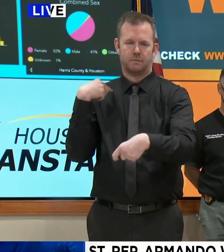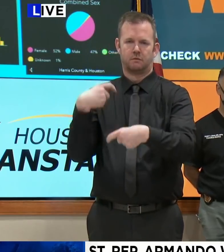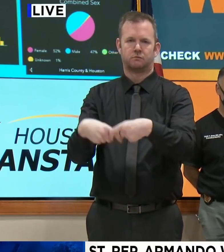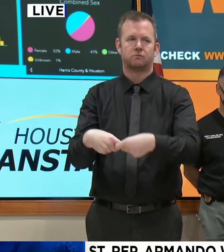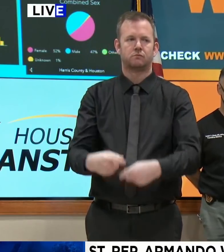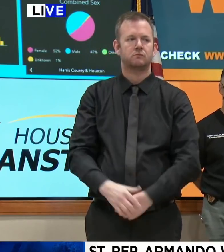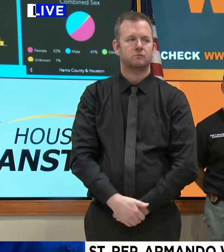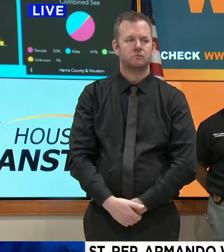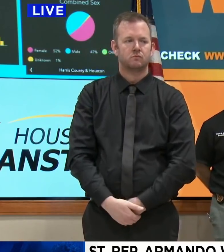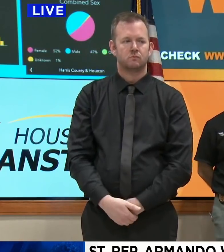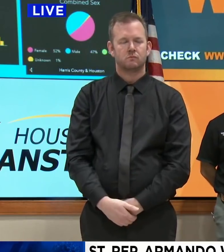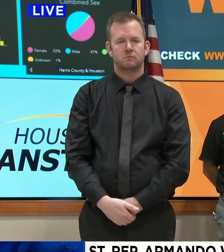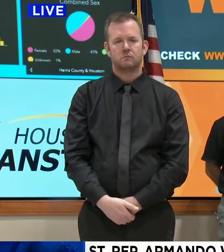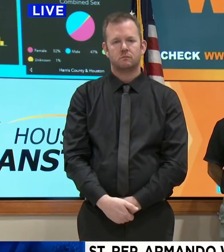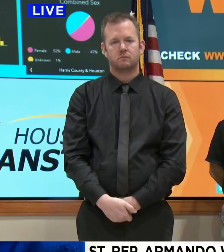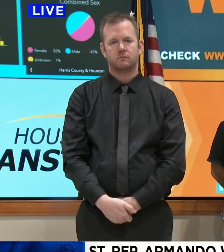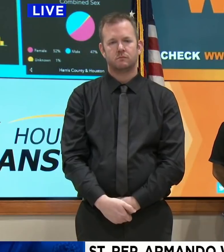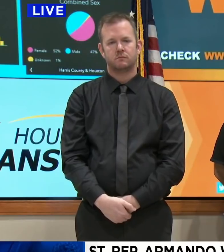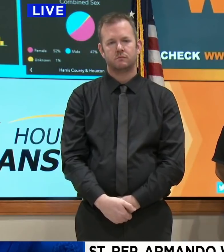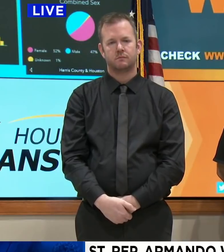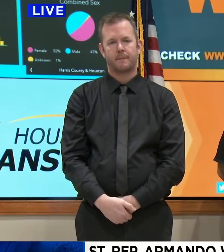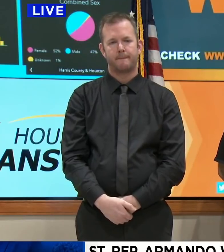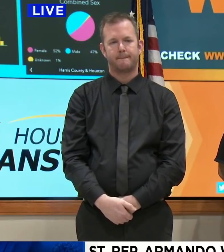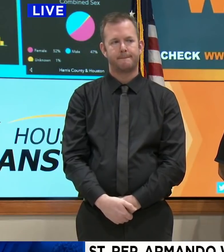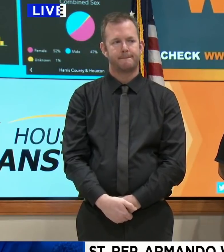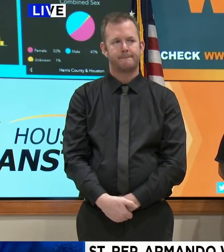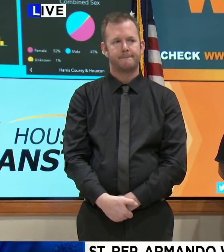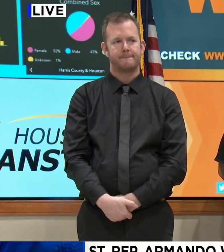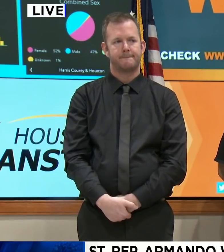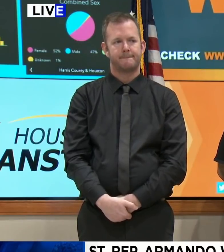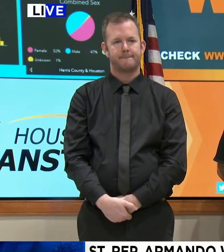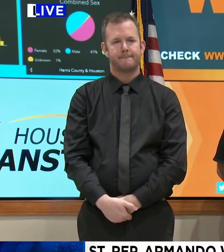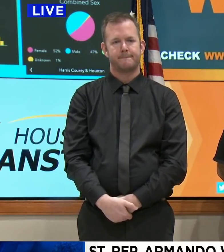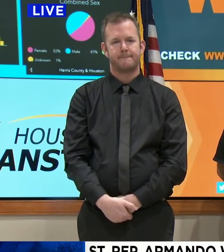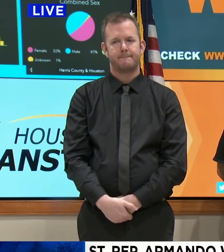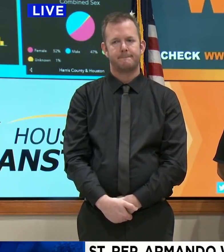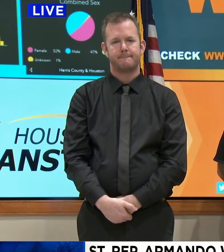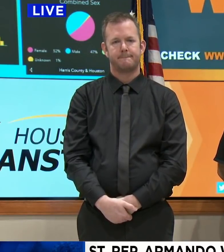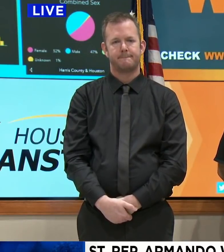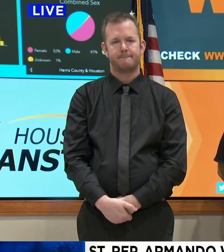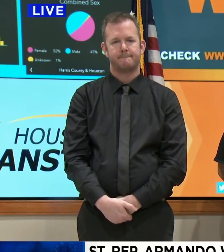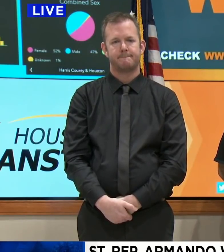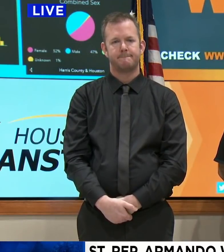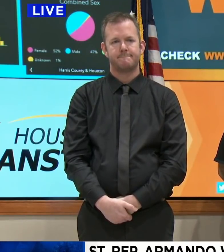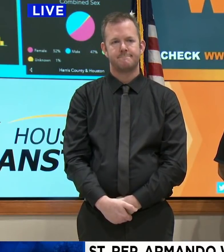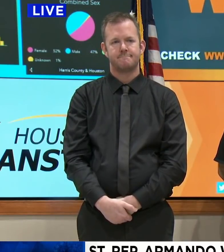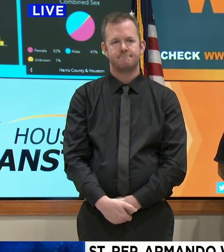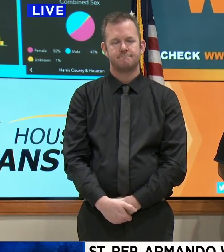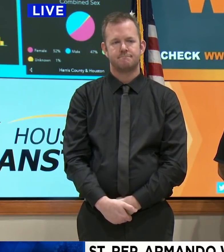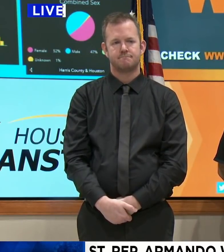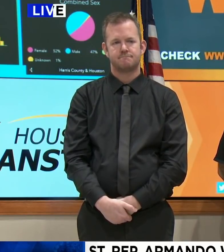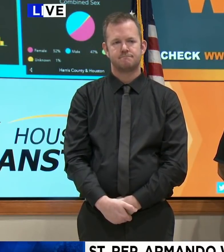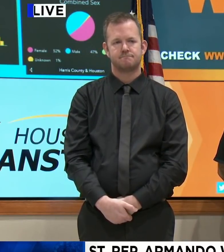Christine, yes, certainly encouraging signs and we’ve encouraging signs and we’ve heard from leaders saying that heard from leaders saying that there. there. >> Are there is a glimmer of Are there is a glimmer of hope